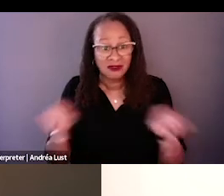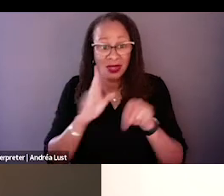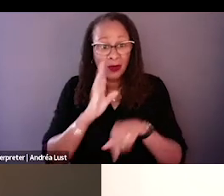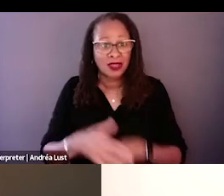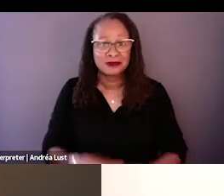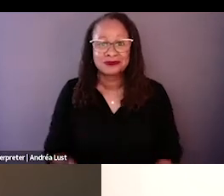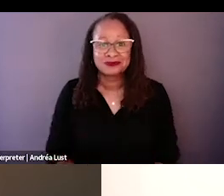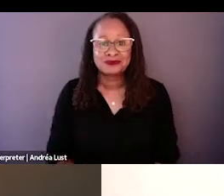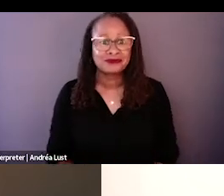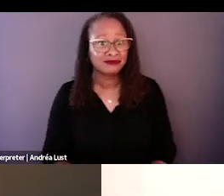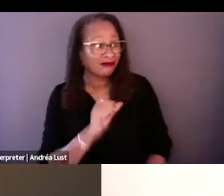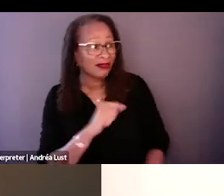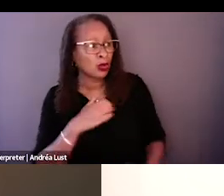do anything.